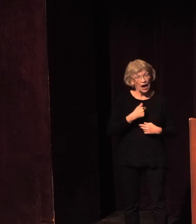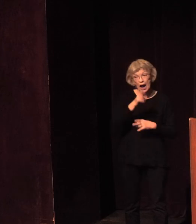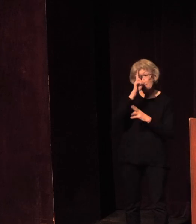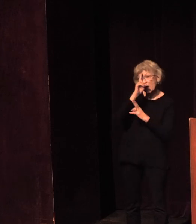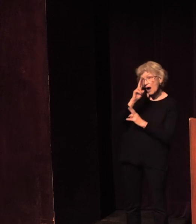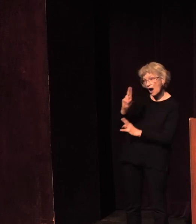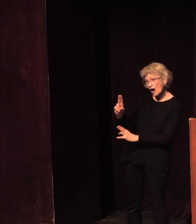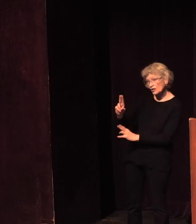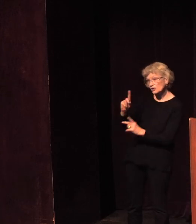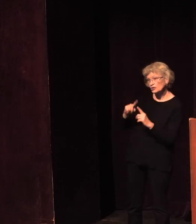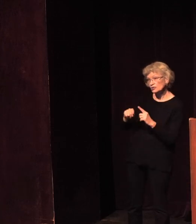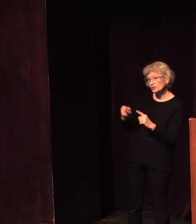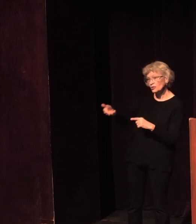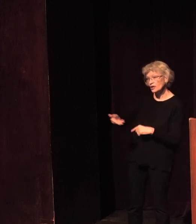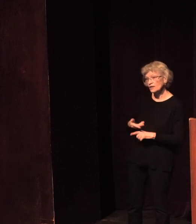occupants, the Village site on which we